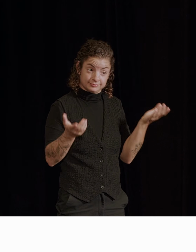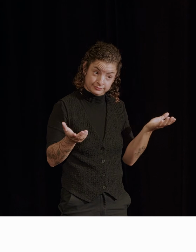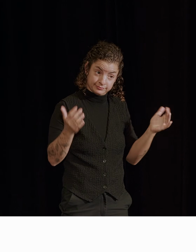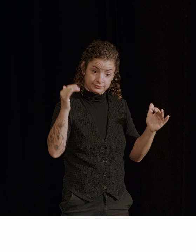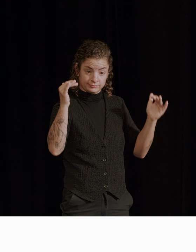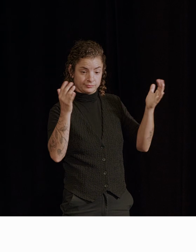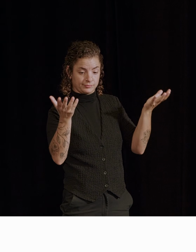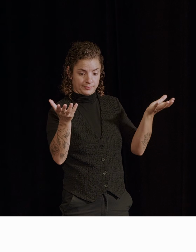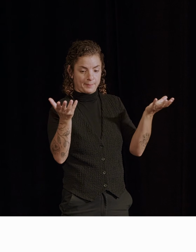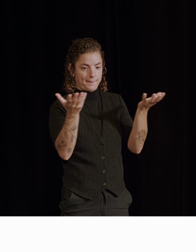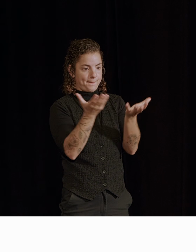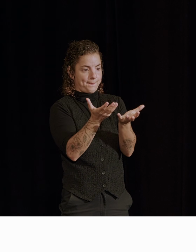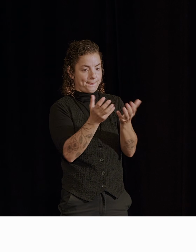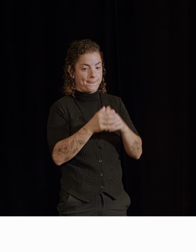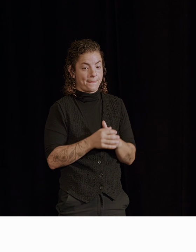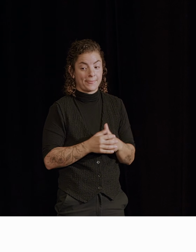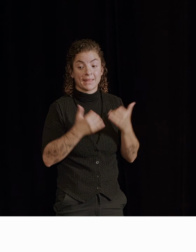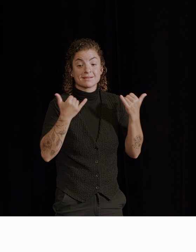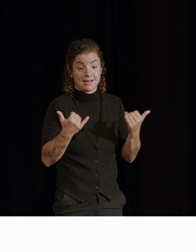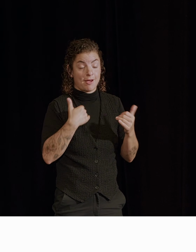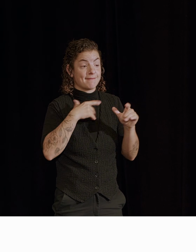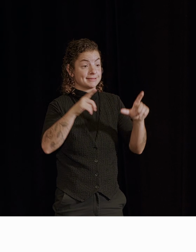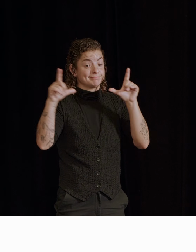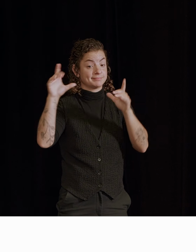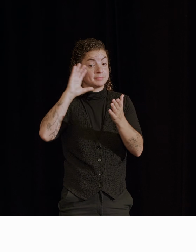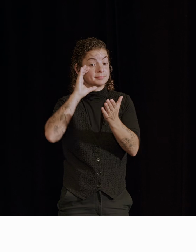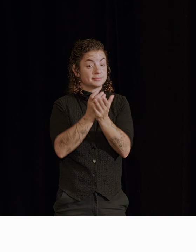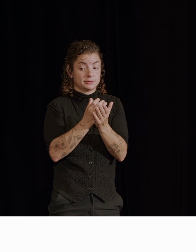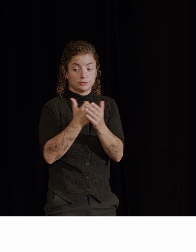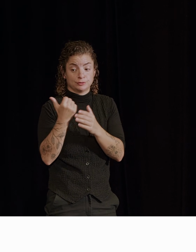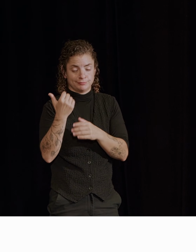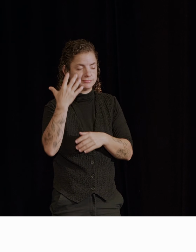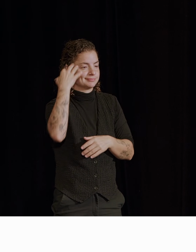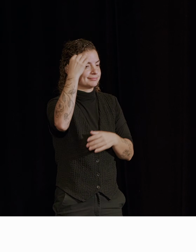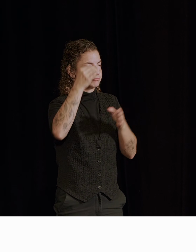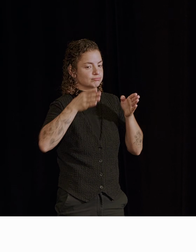I've now got an image of a curb cut. How many of you have heard this term in